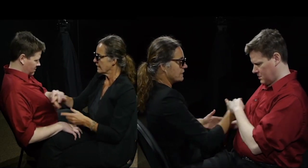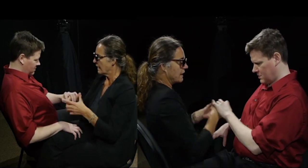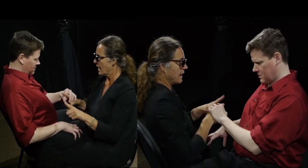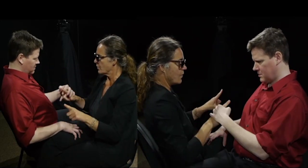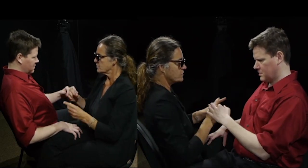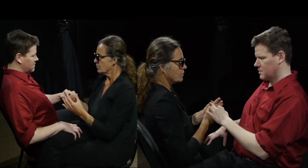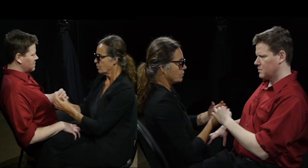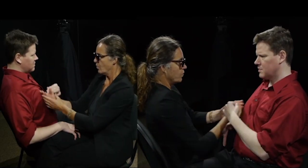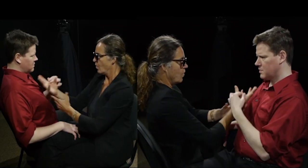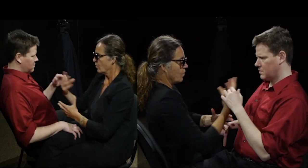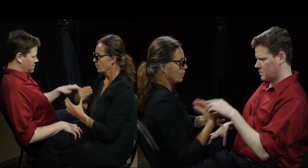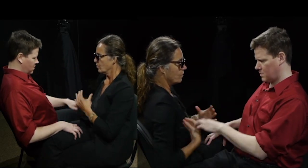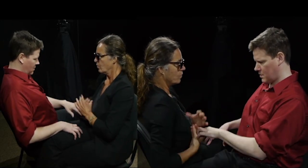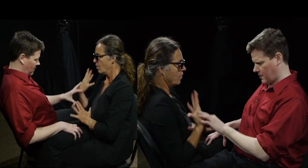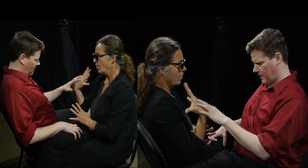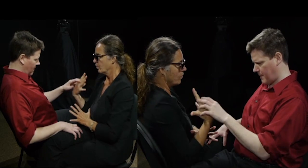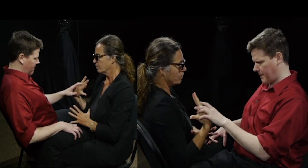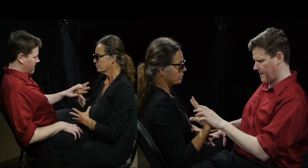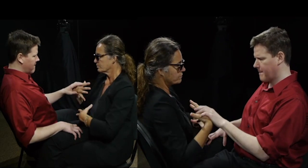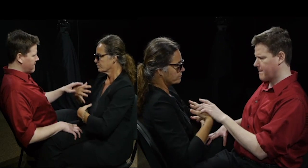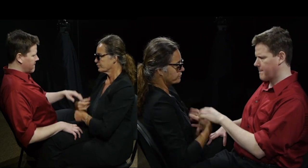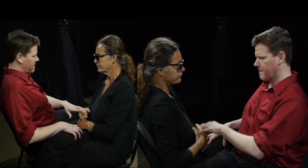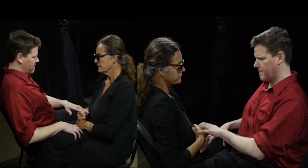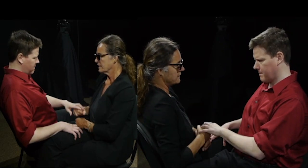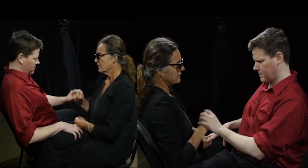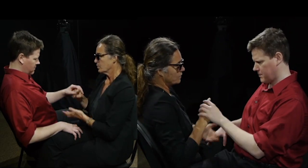Our research on protactile language has really been beneficial.